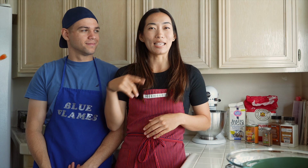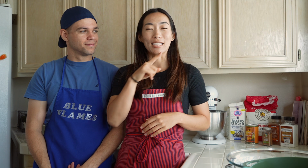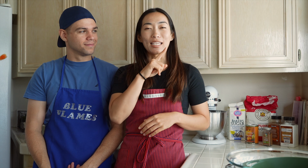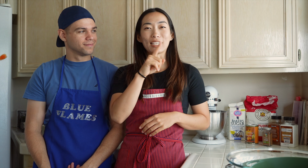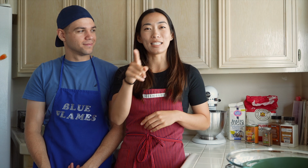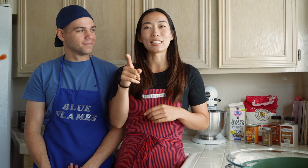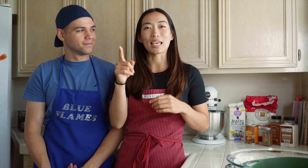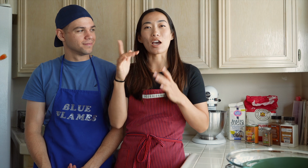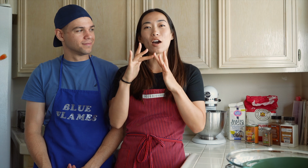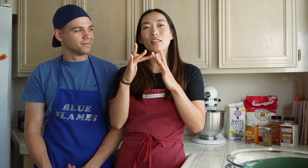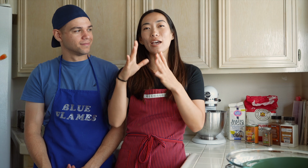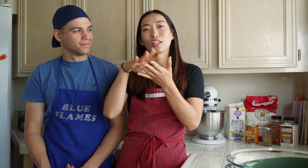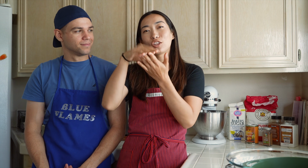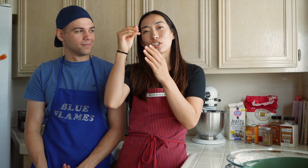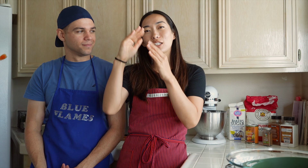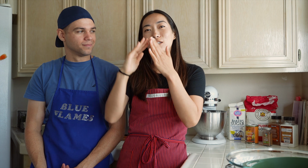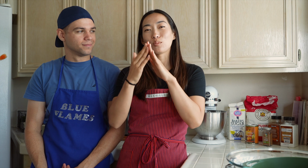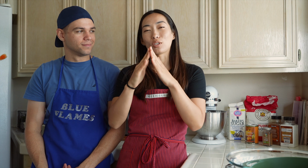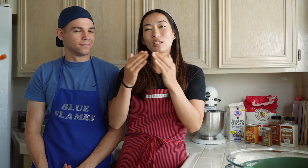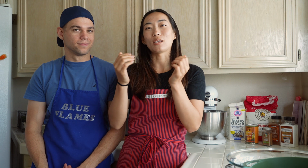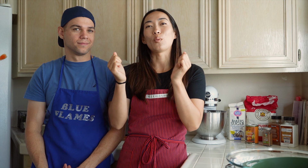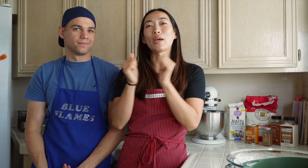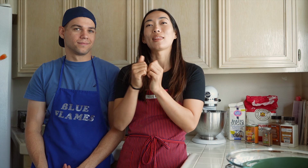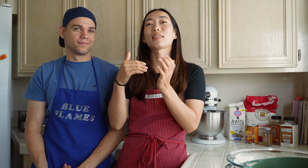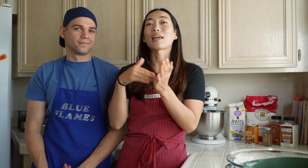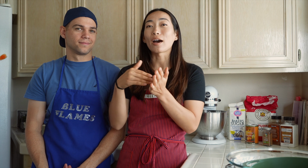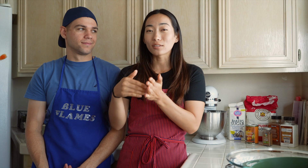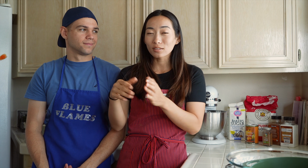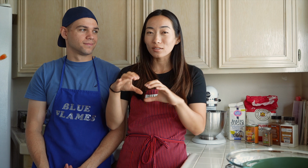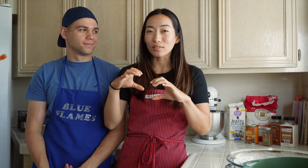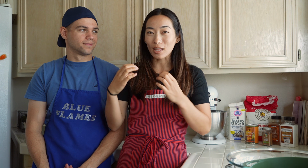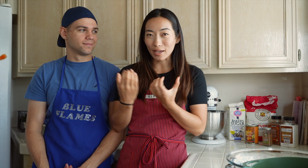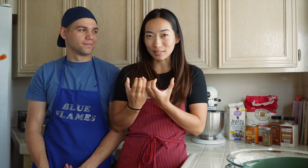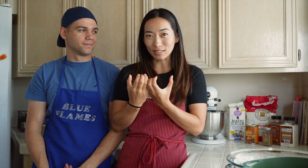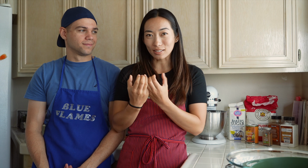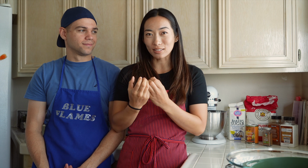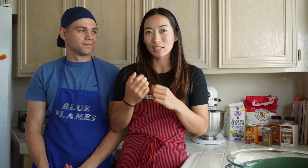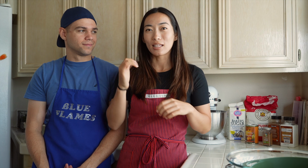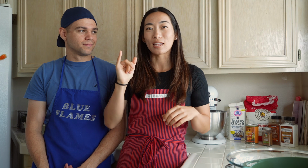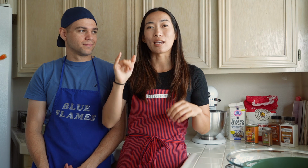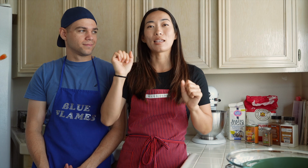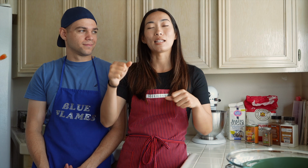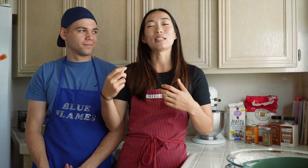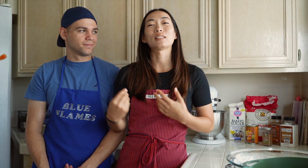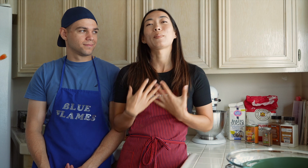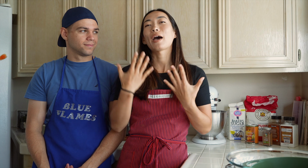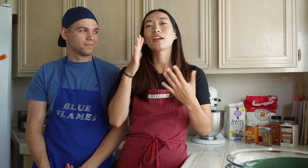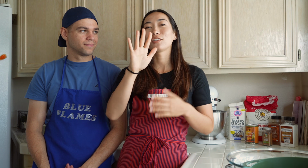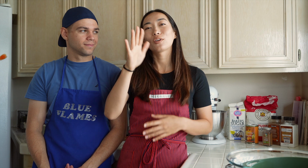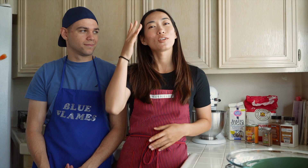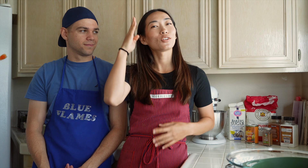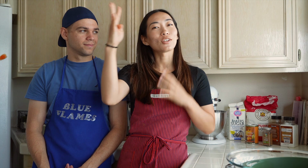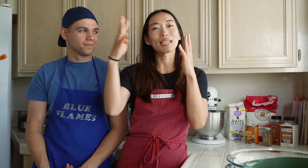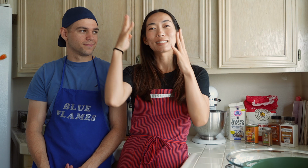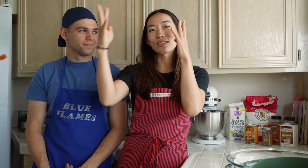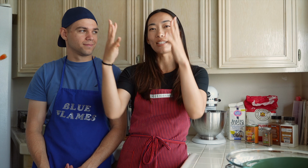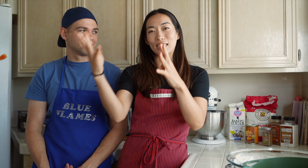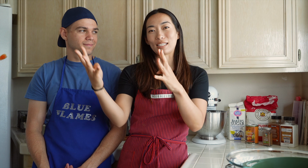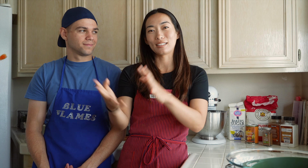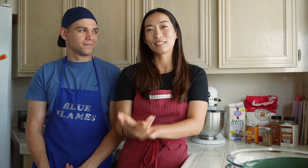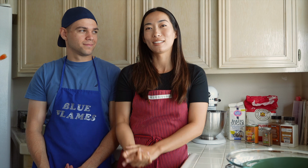it is a online learning community with thousands of classes that can inspire your creativity